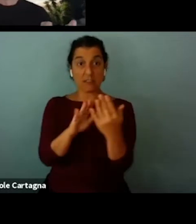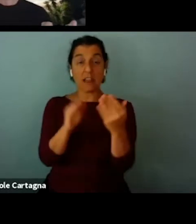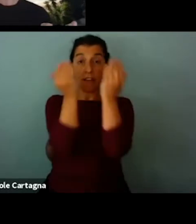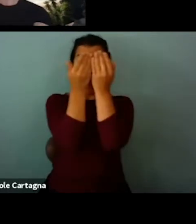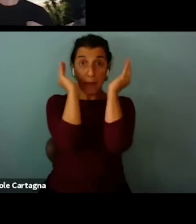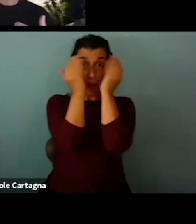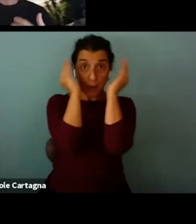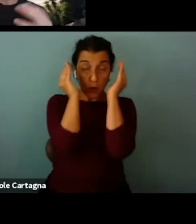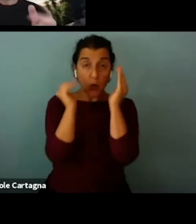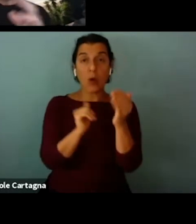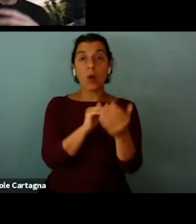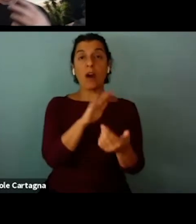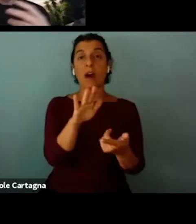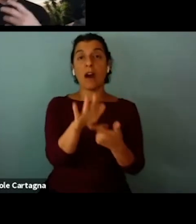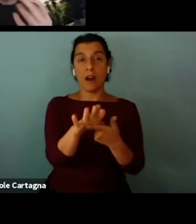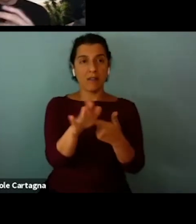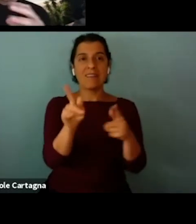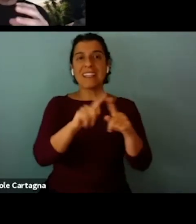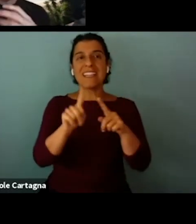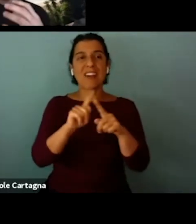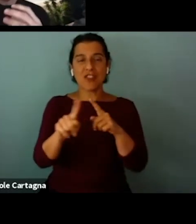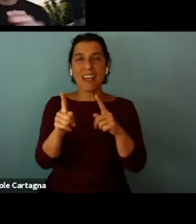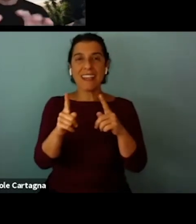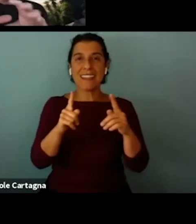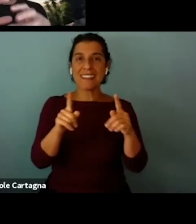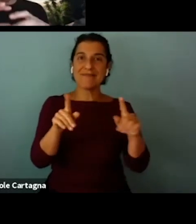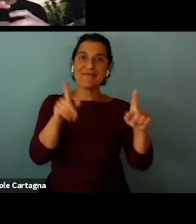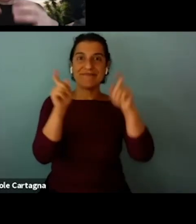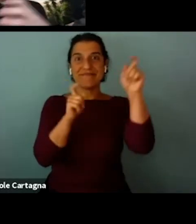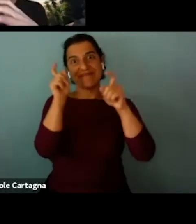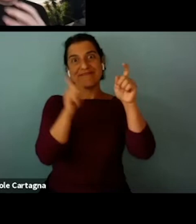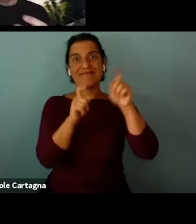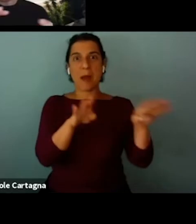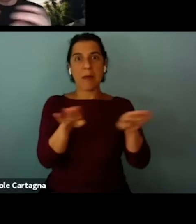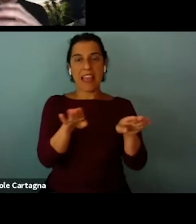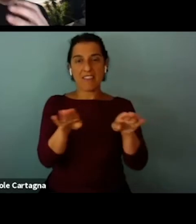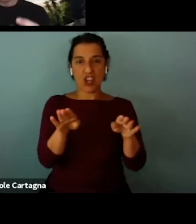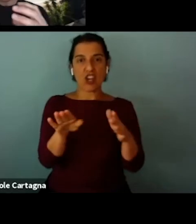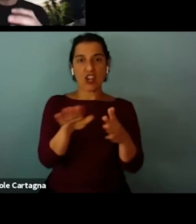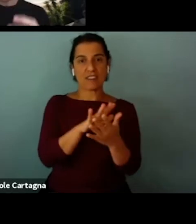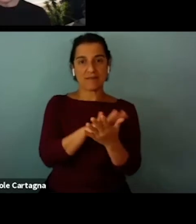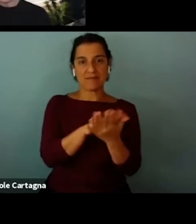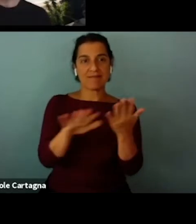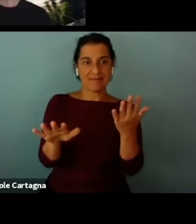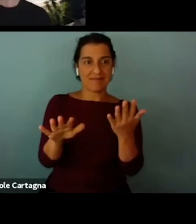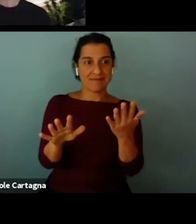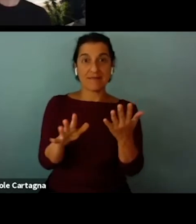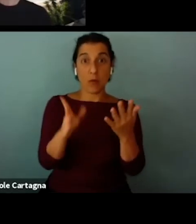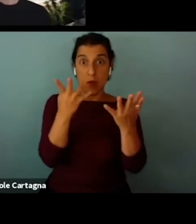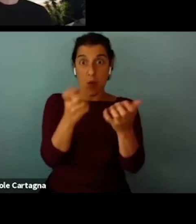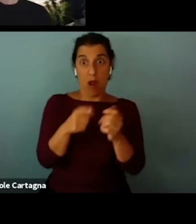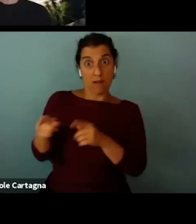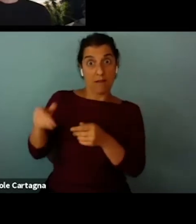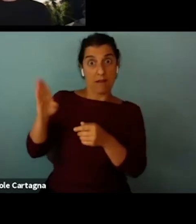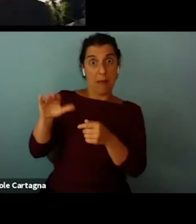and different types of behaviors there which we want to basically have baby x simulate so